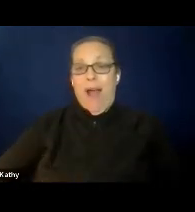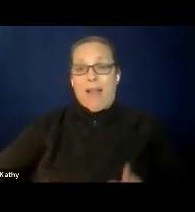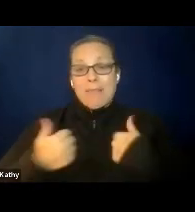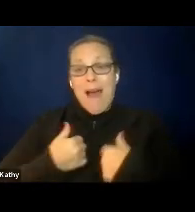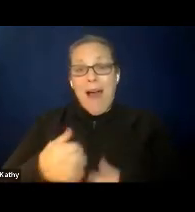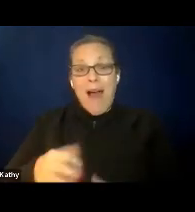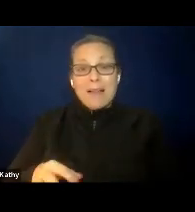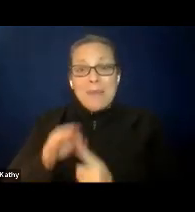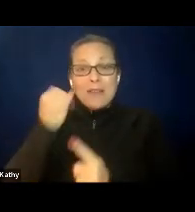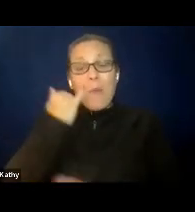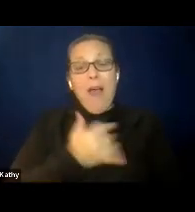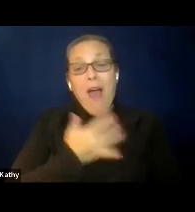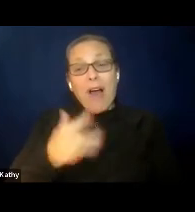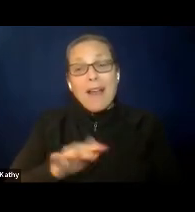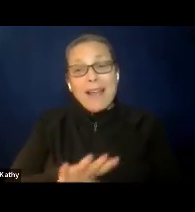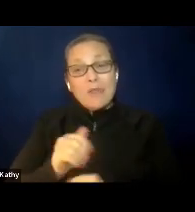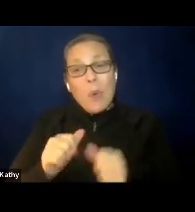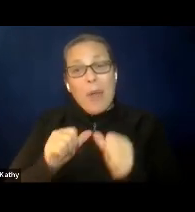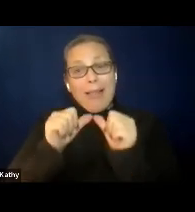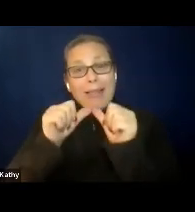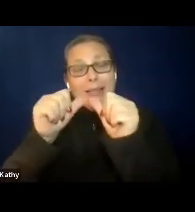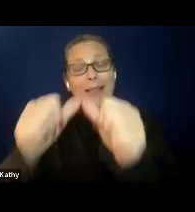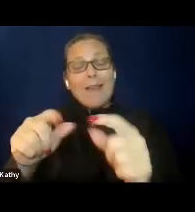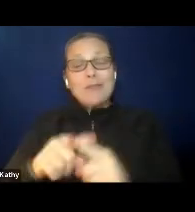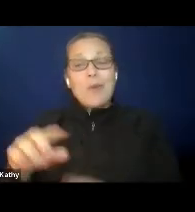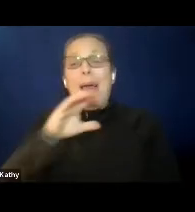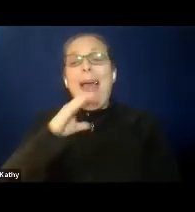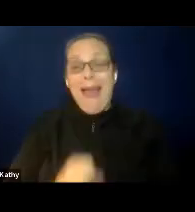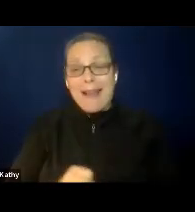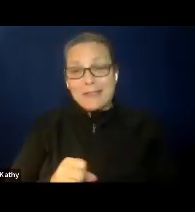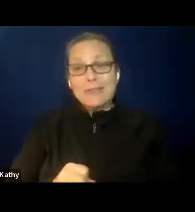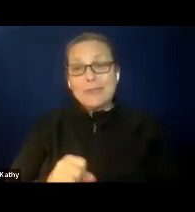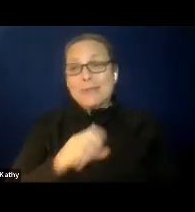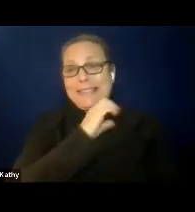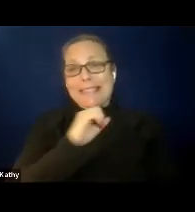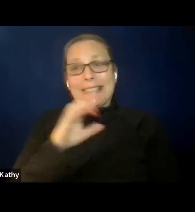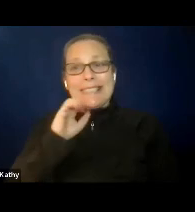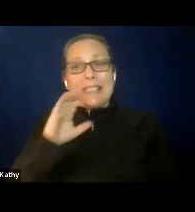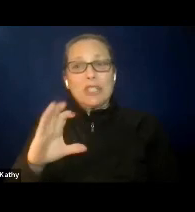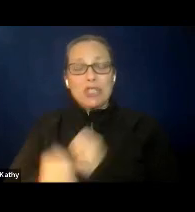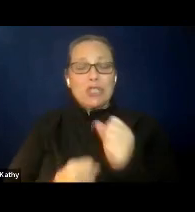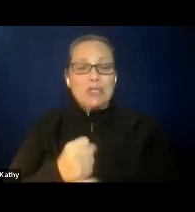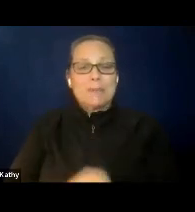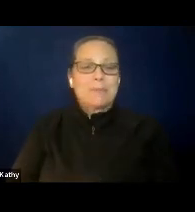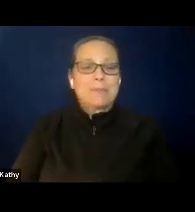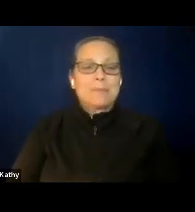all pretty much guaranteed at some point in our lives, especially if we are lucky enough to live, to age into our elderly